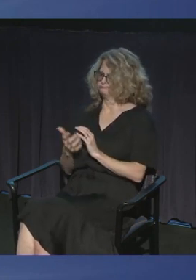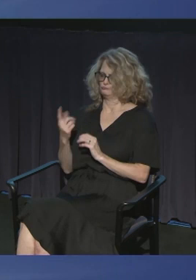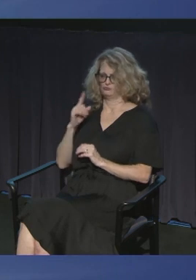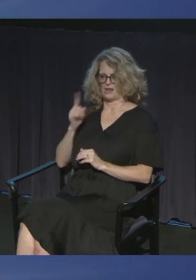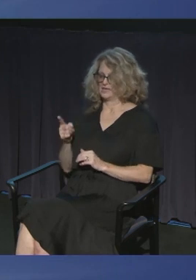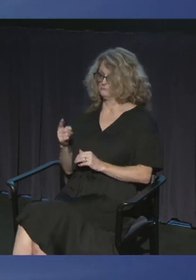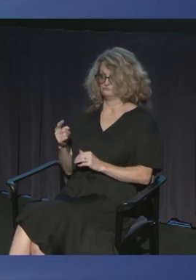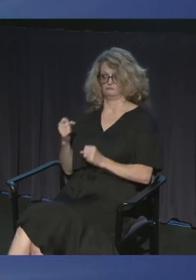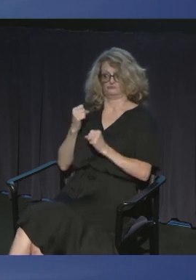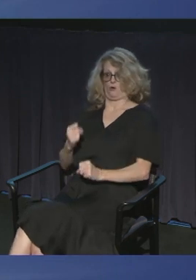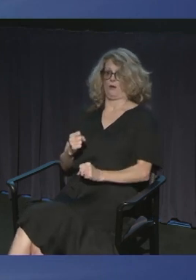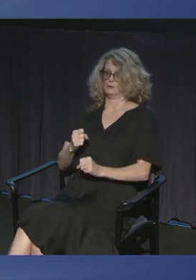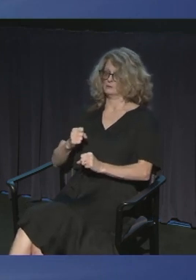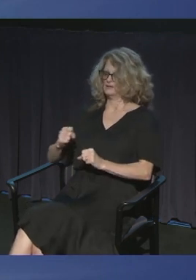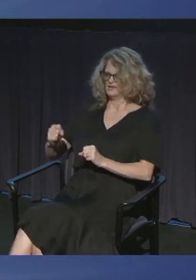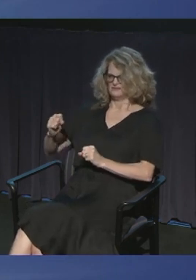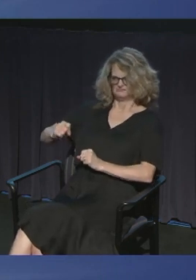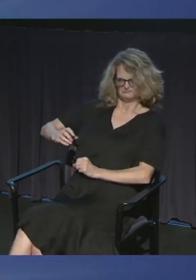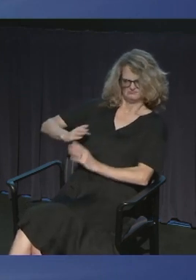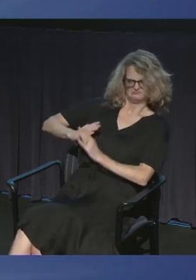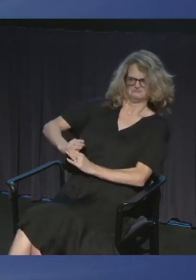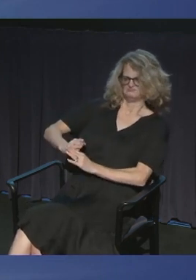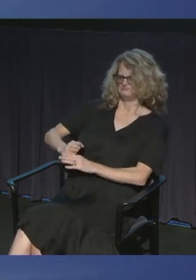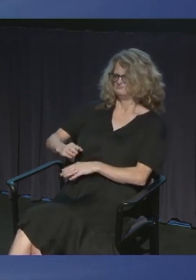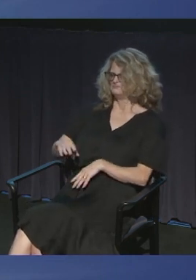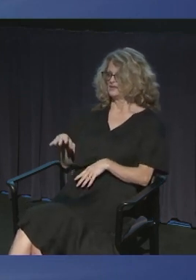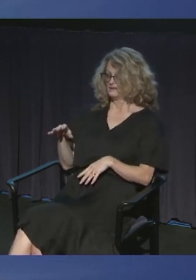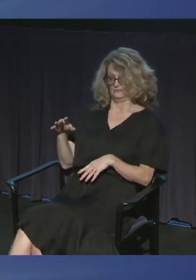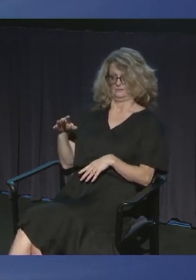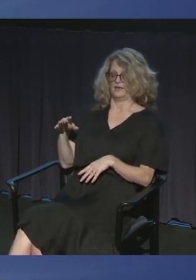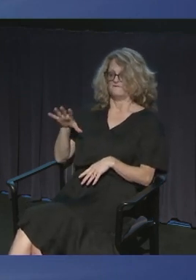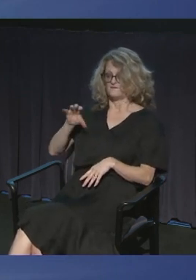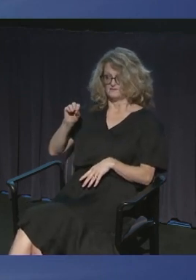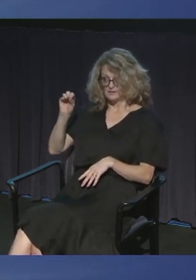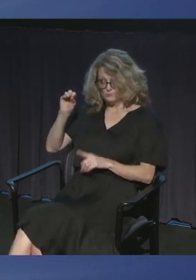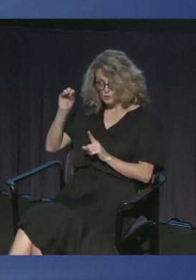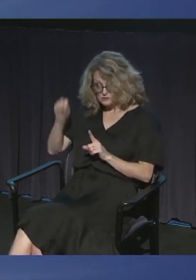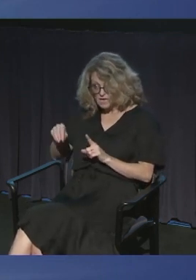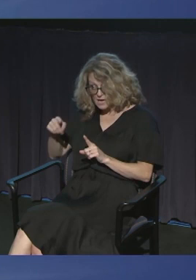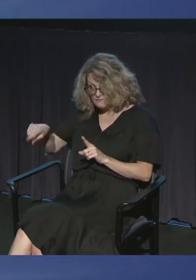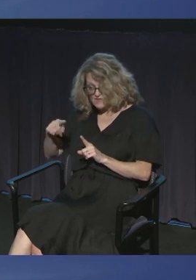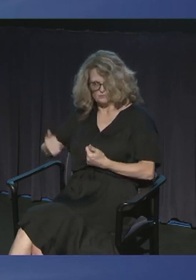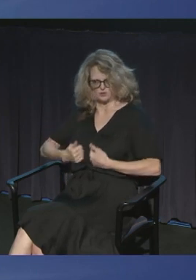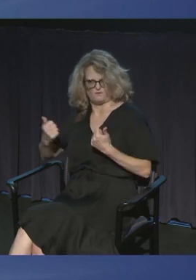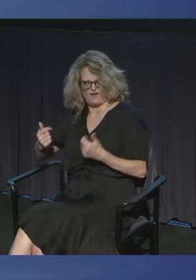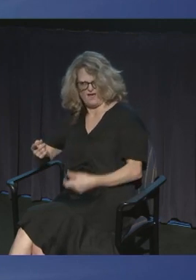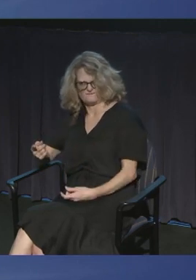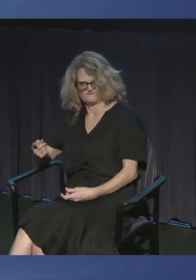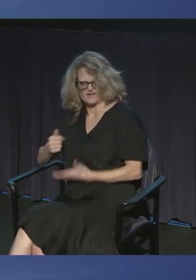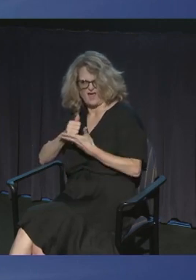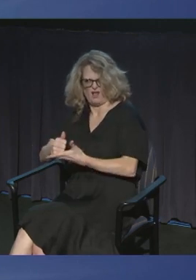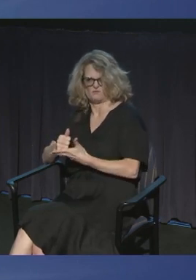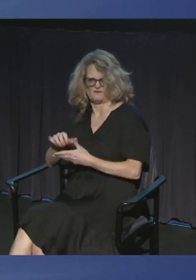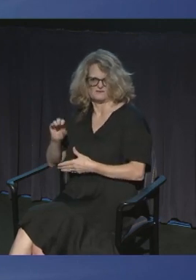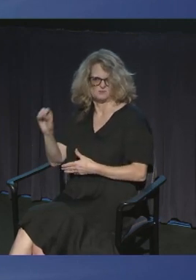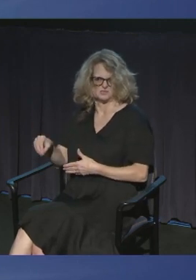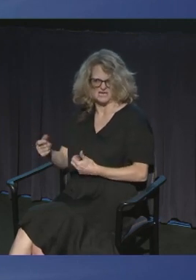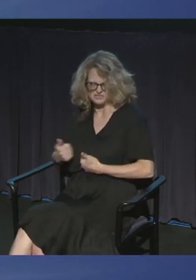LACTOVICIATE (PHONETIC), WAS REALLY GOOD, PREVENTIVE 50% OF